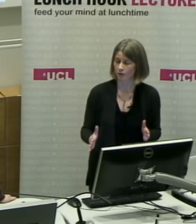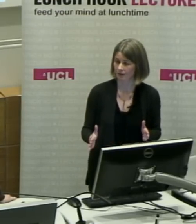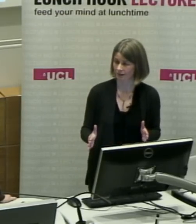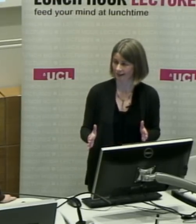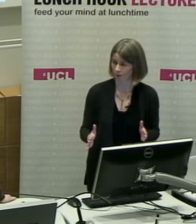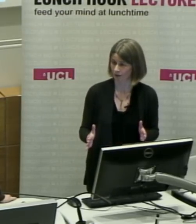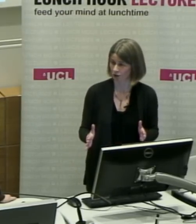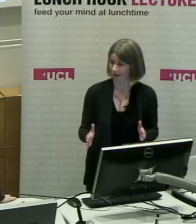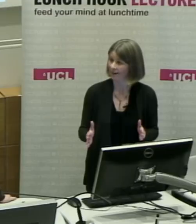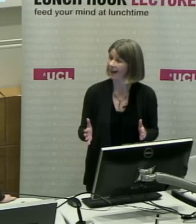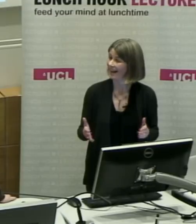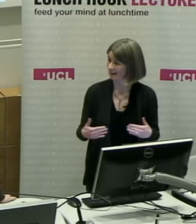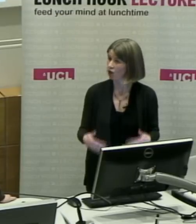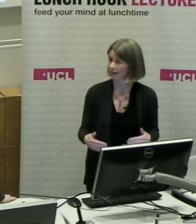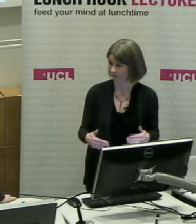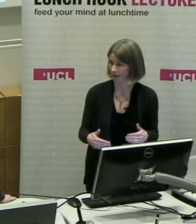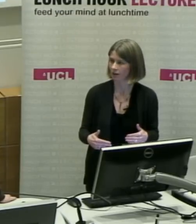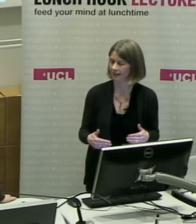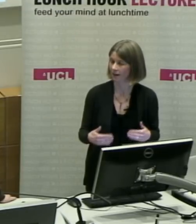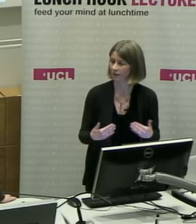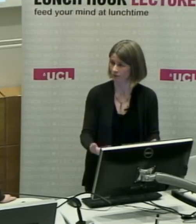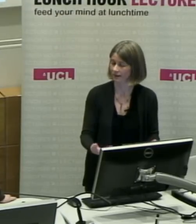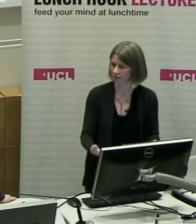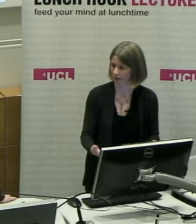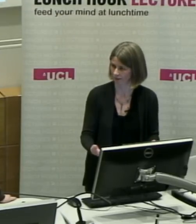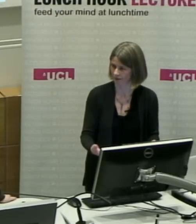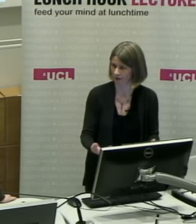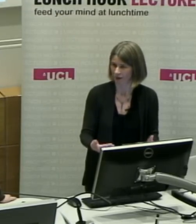are actually exposed sign language very early in life, with their deaf parents.